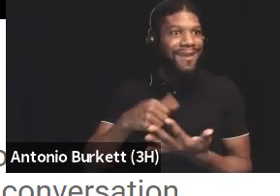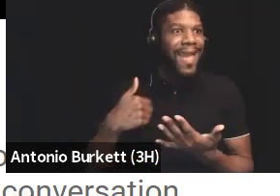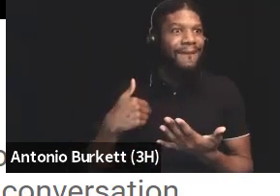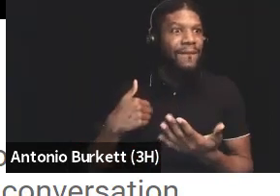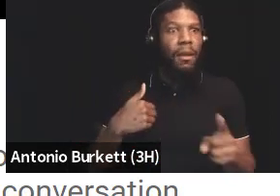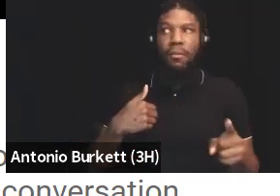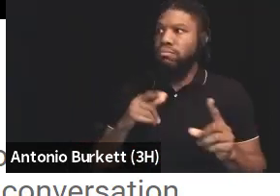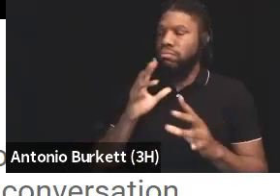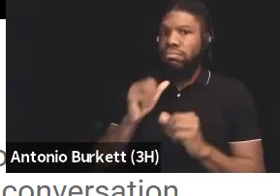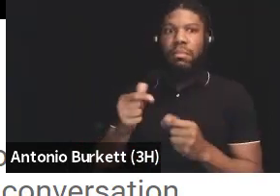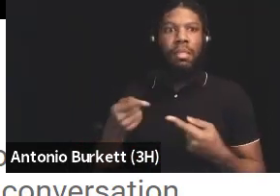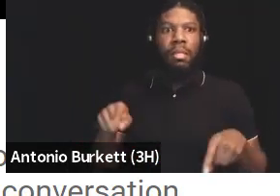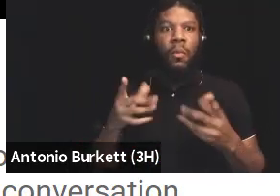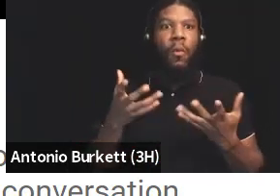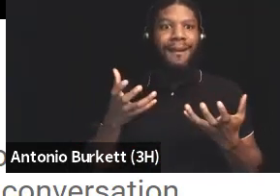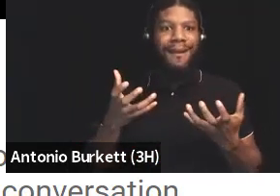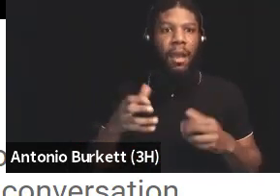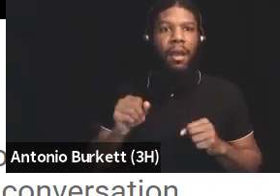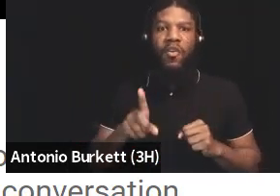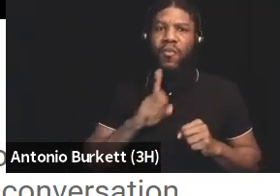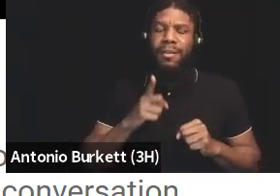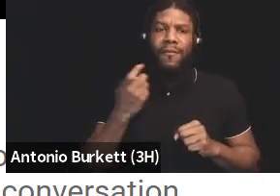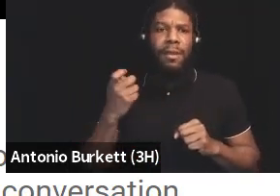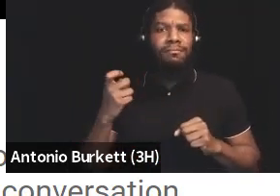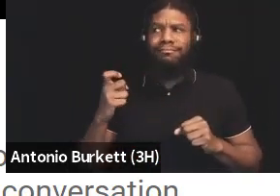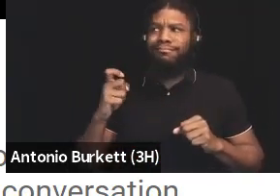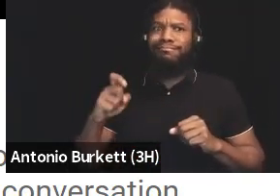it was out of need, and it was out of good pedagogy that our collaborations formed.